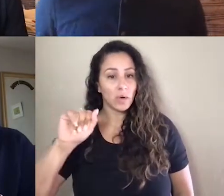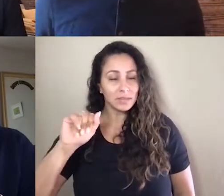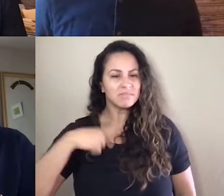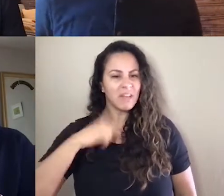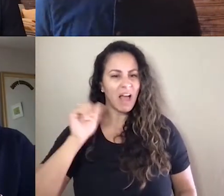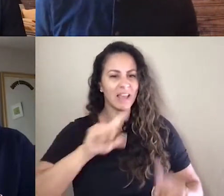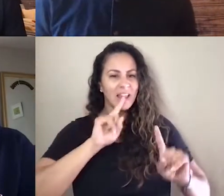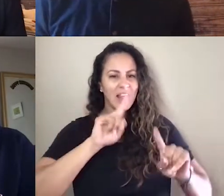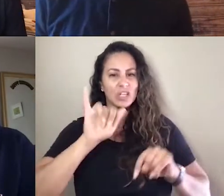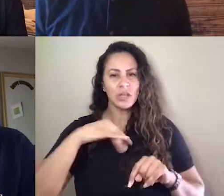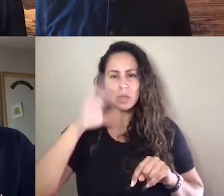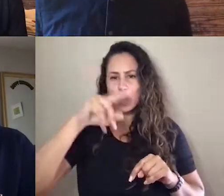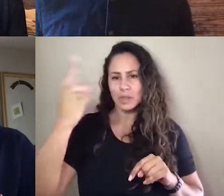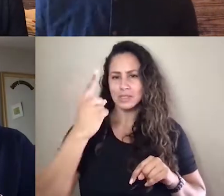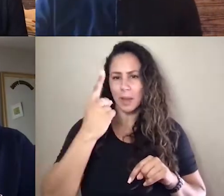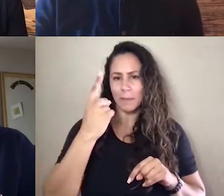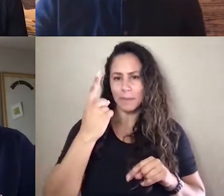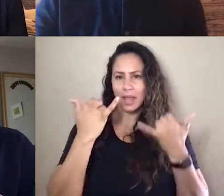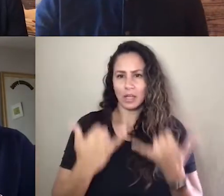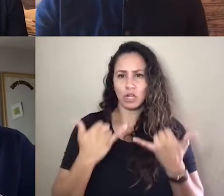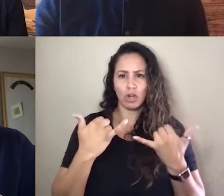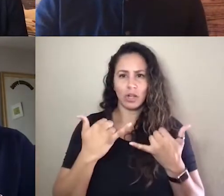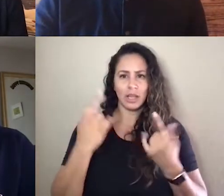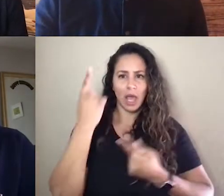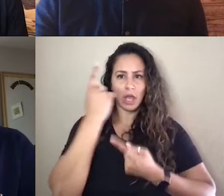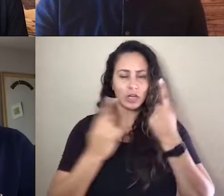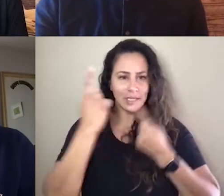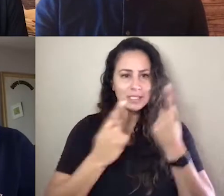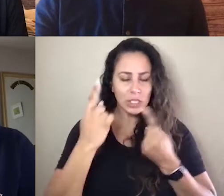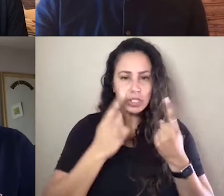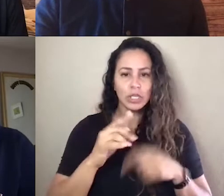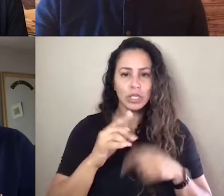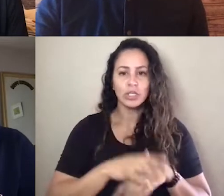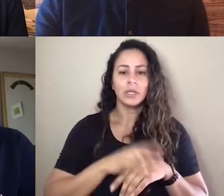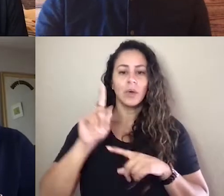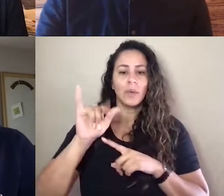WITH KATIE'S TEAM, SHE'S IN THIS SESSION IN GENERAL CHAT.